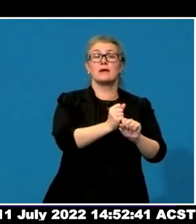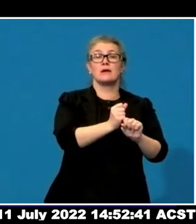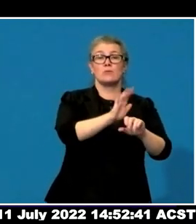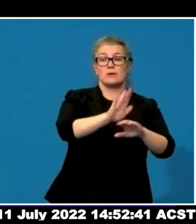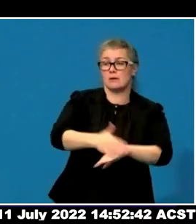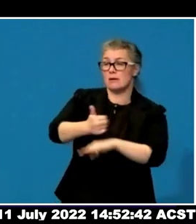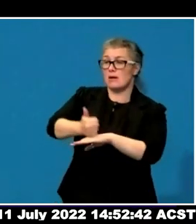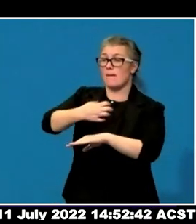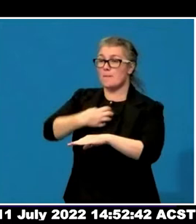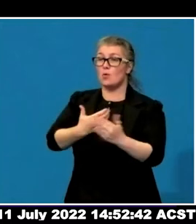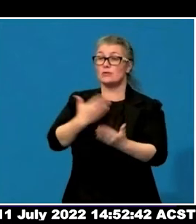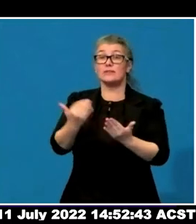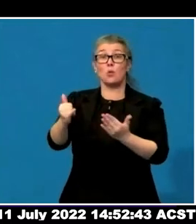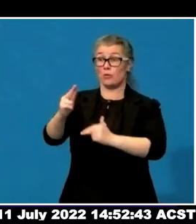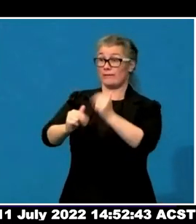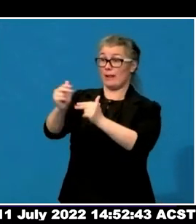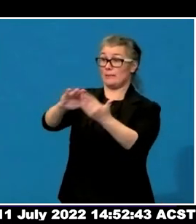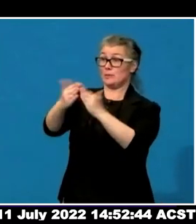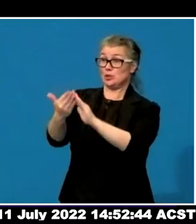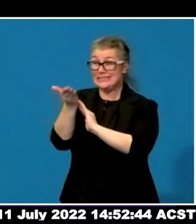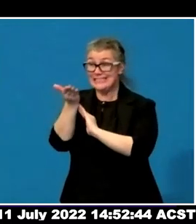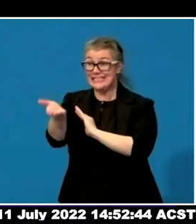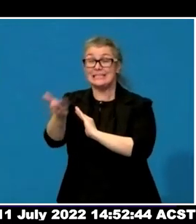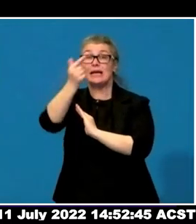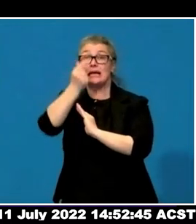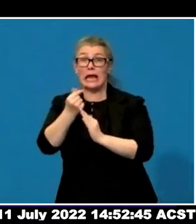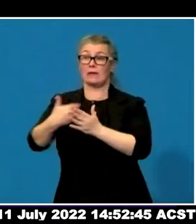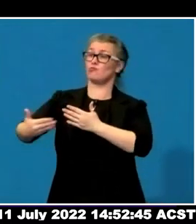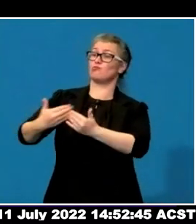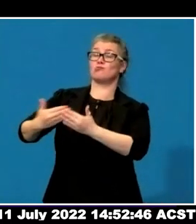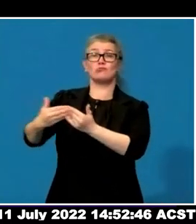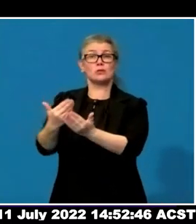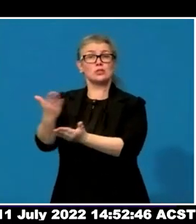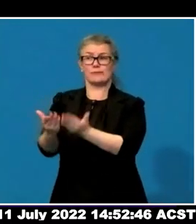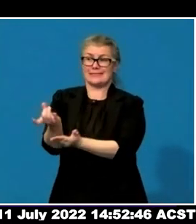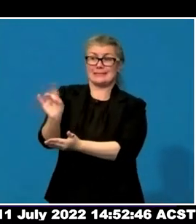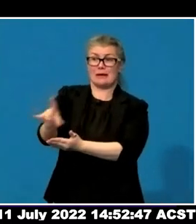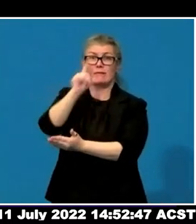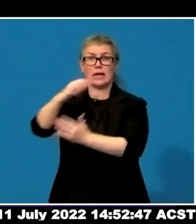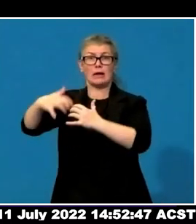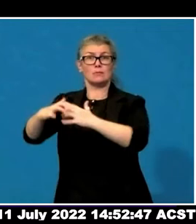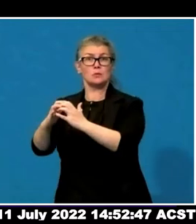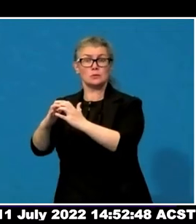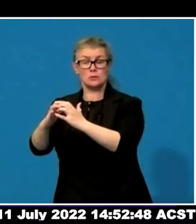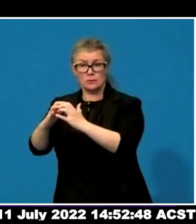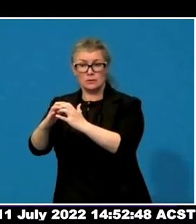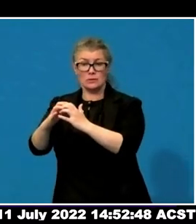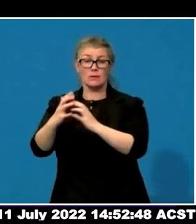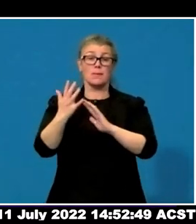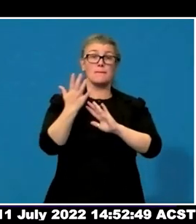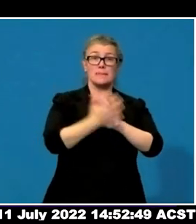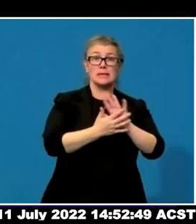the community's capacity to deliver those services themselves, that we can have people